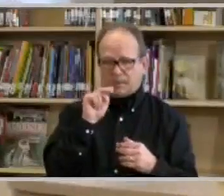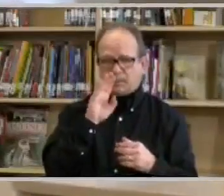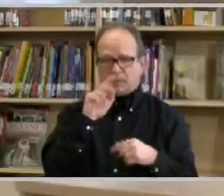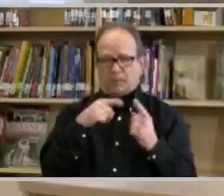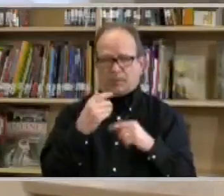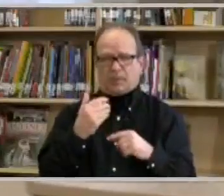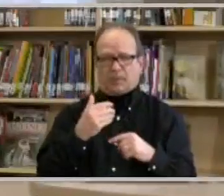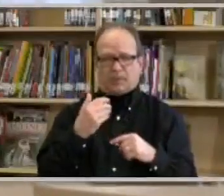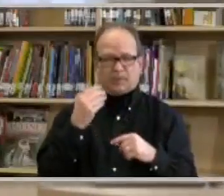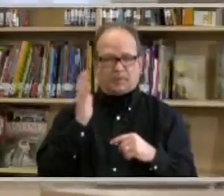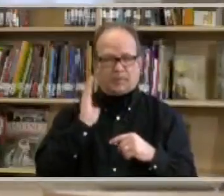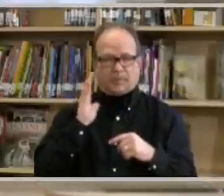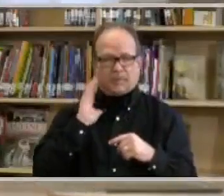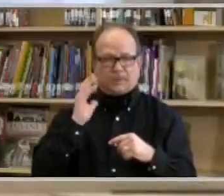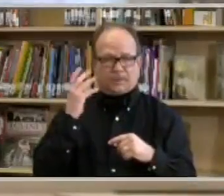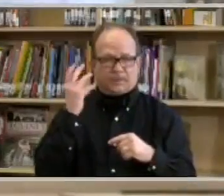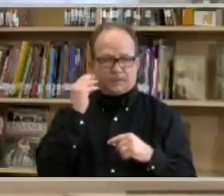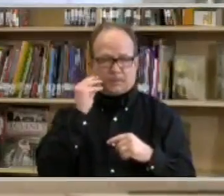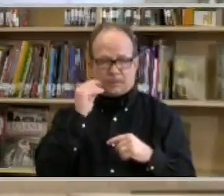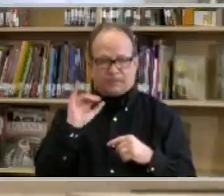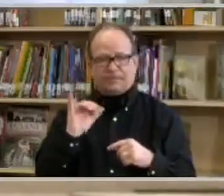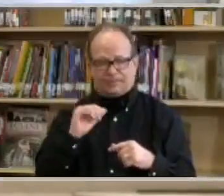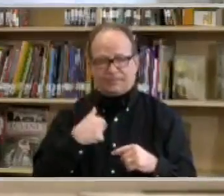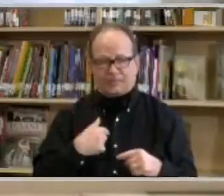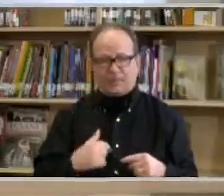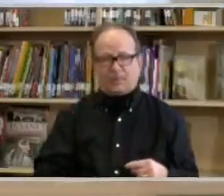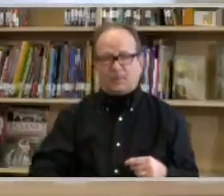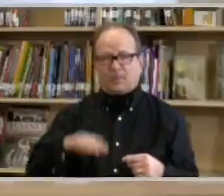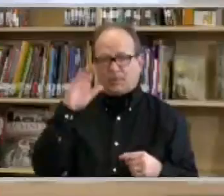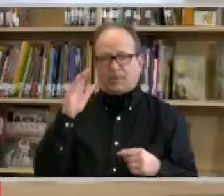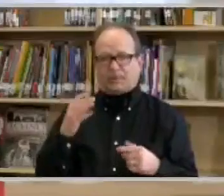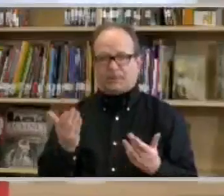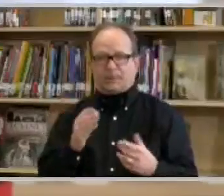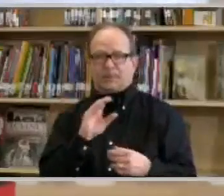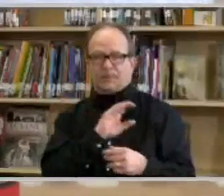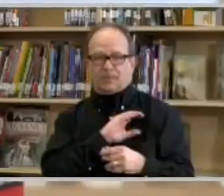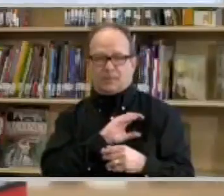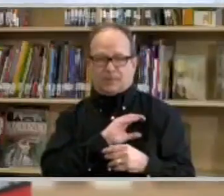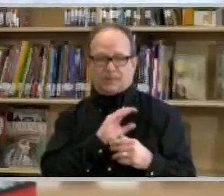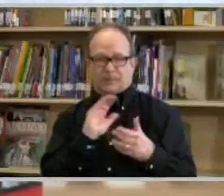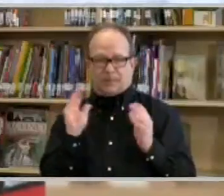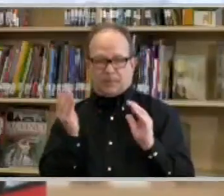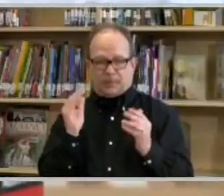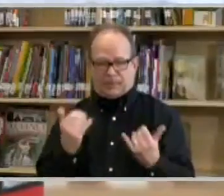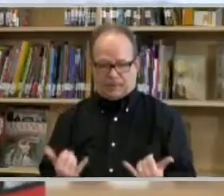OF THE EXPERIENCESI REMEMBER